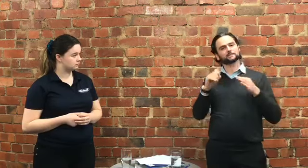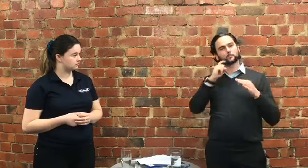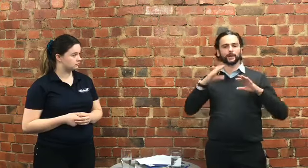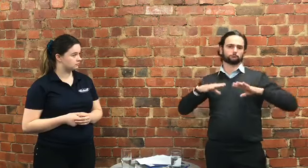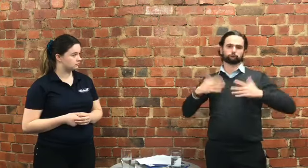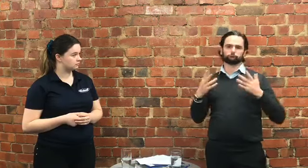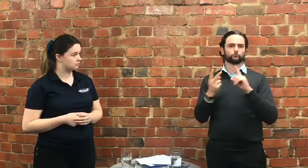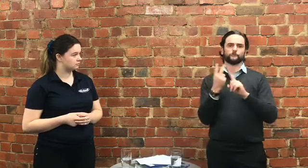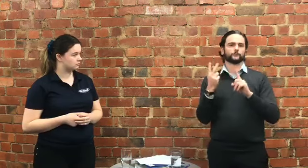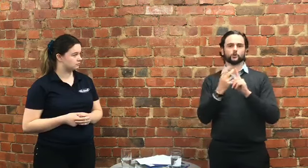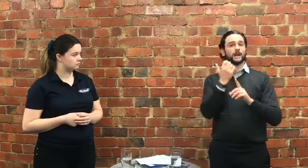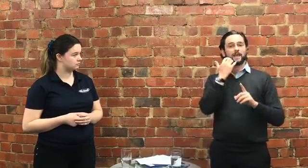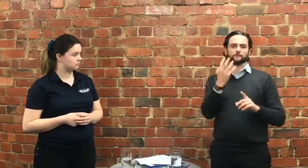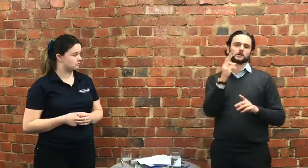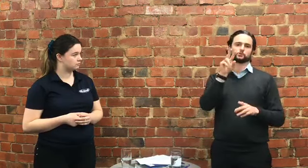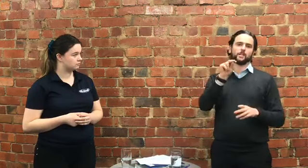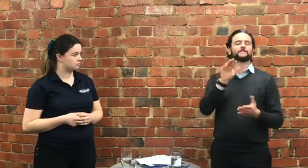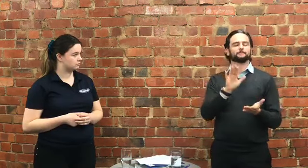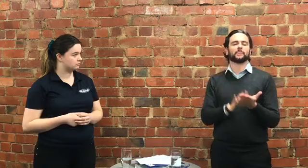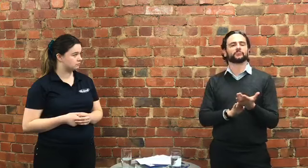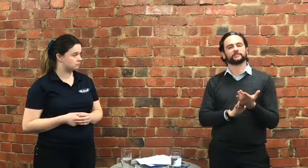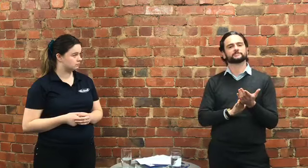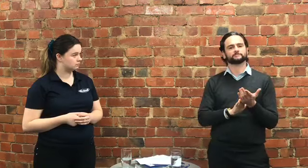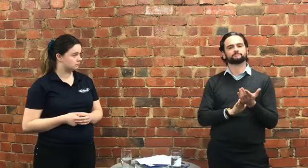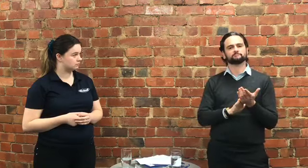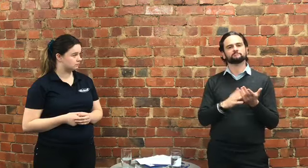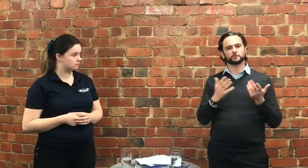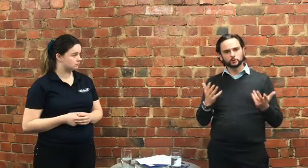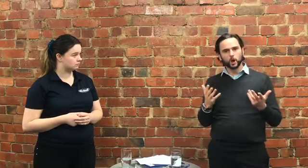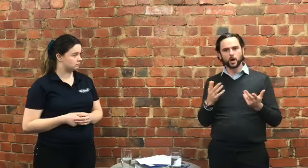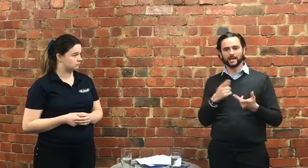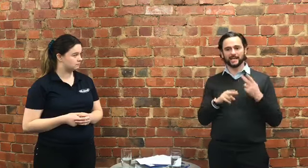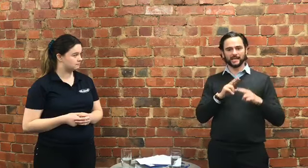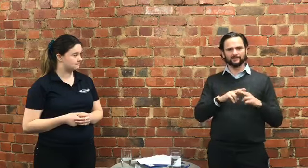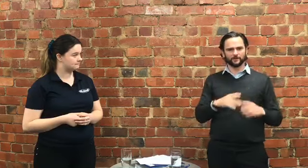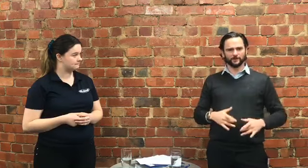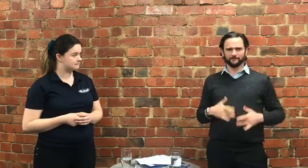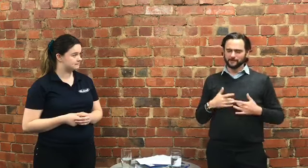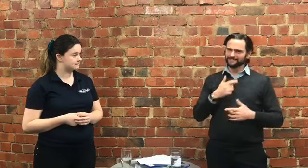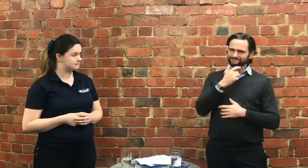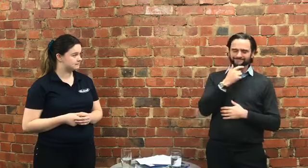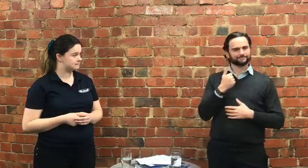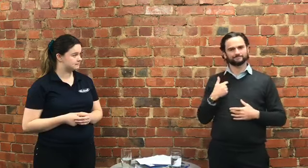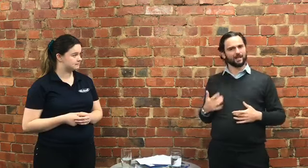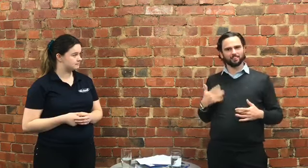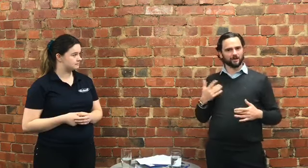At the moment the plans are automatically reviewed every 12 months.